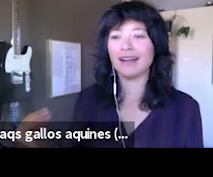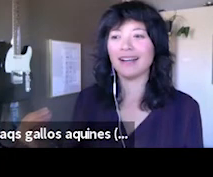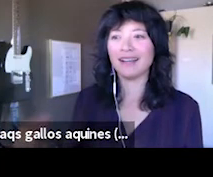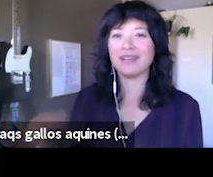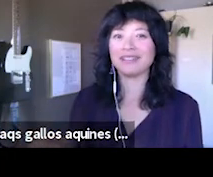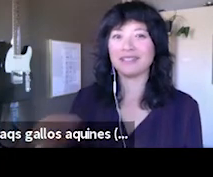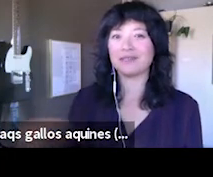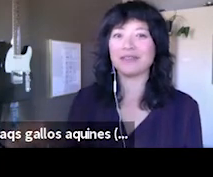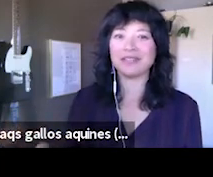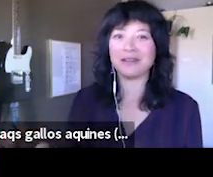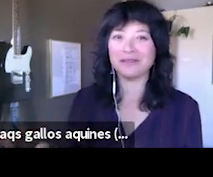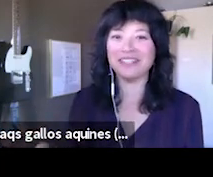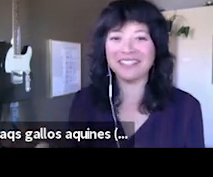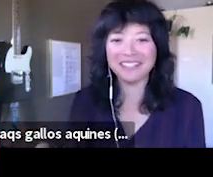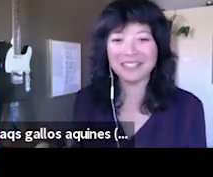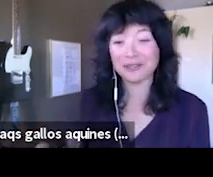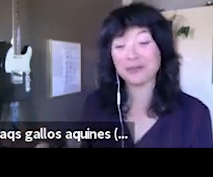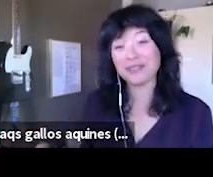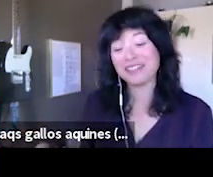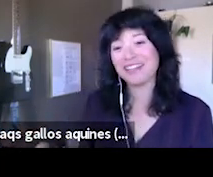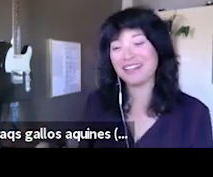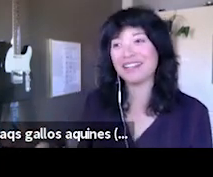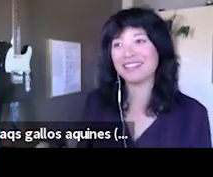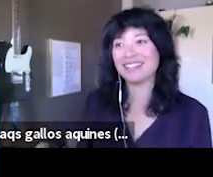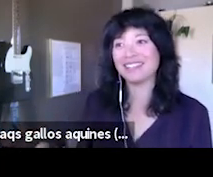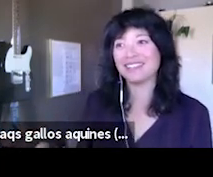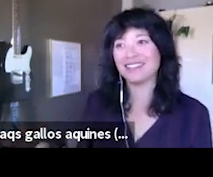I'm not the centre of every narrative. So and that's